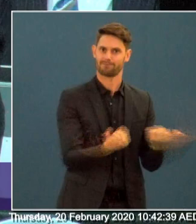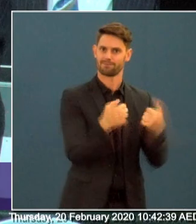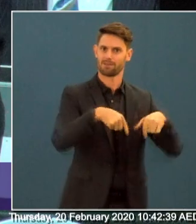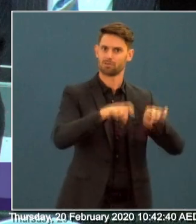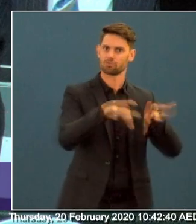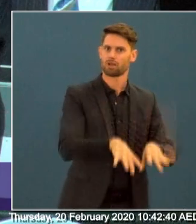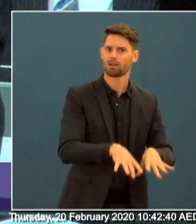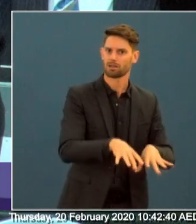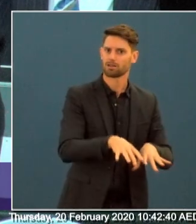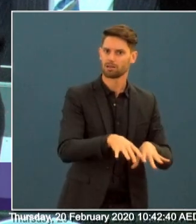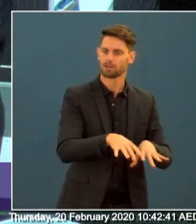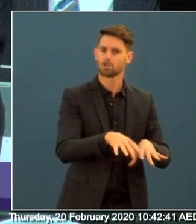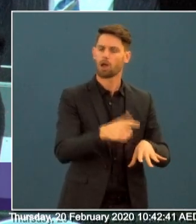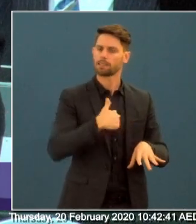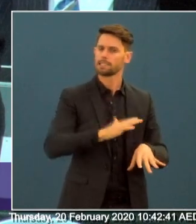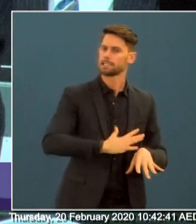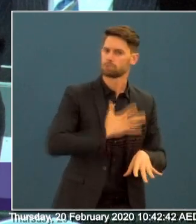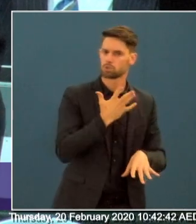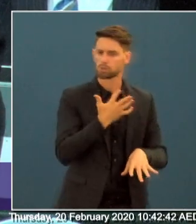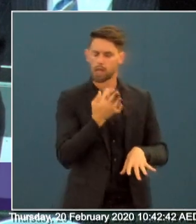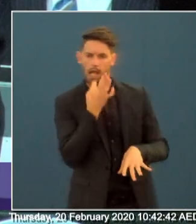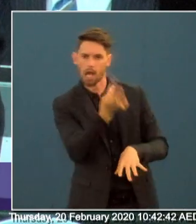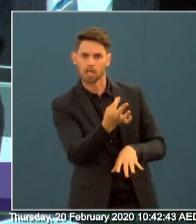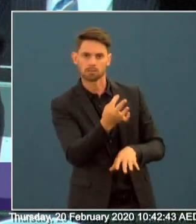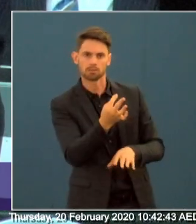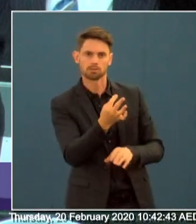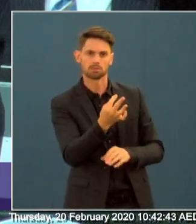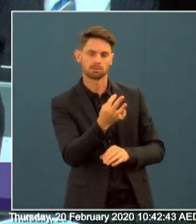and the introductory comments that you make in paragraph 17,